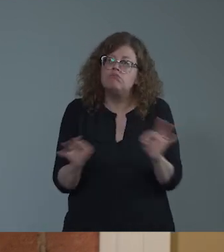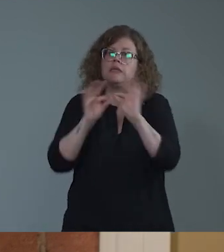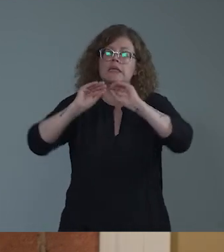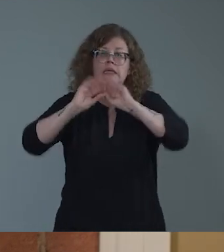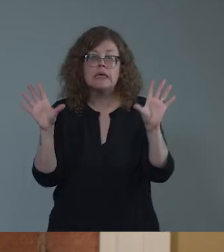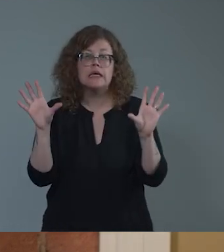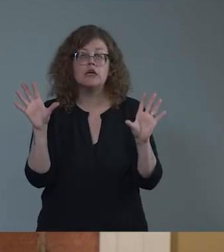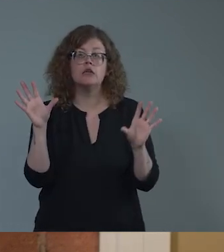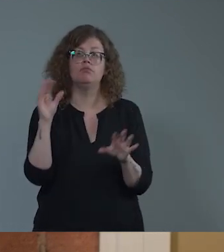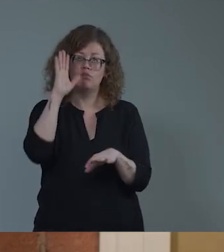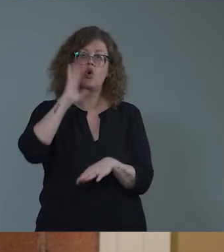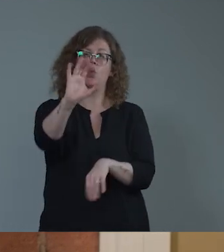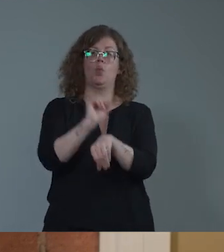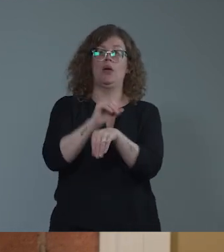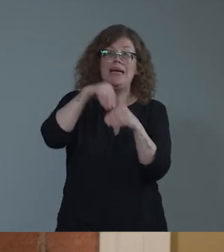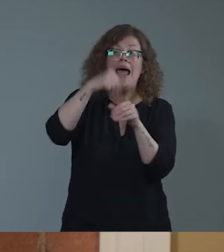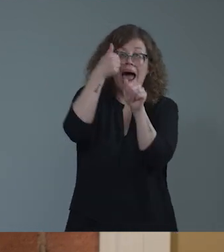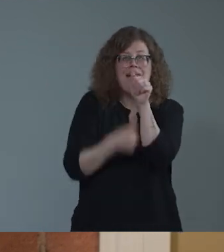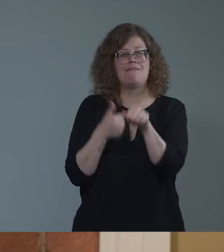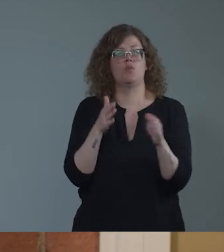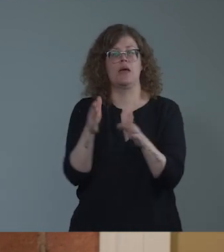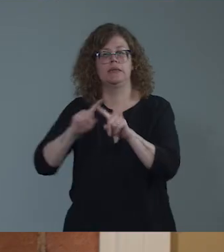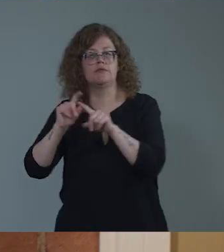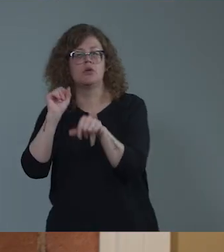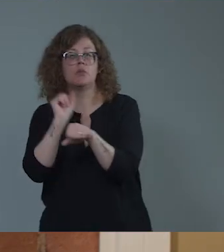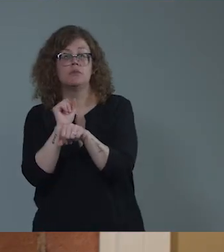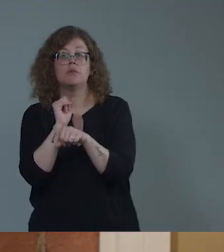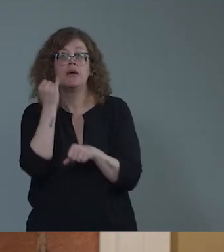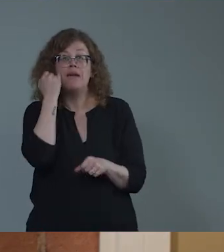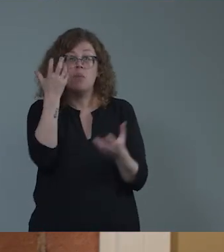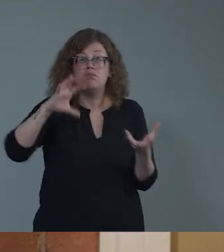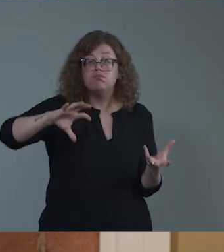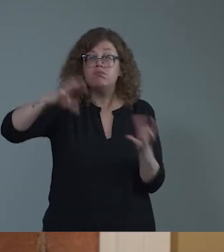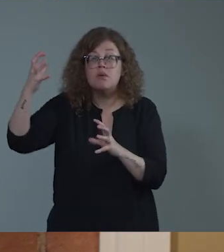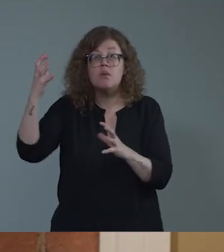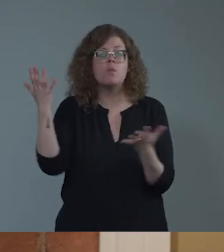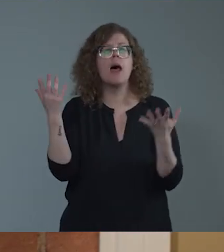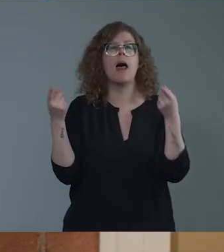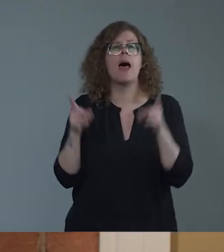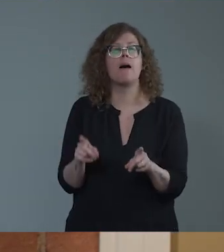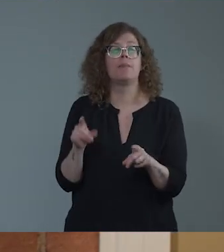You want to have that copyright, a moral right piece in there, so that it's really clear that that work is to be used only in every upon ways,